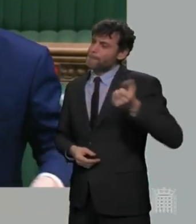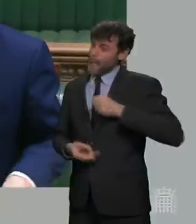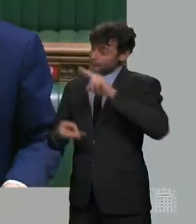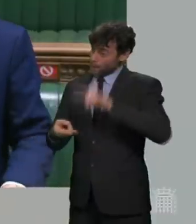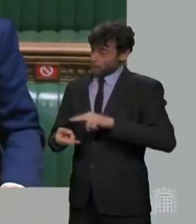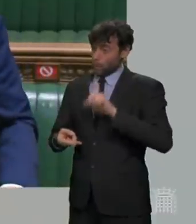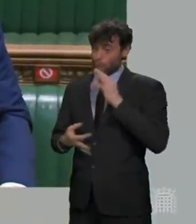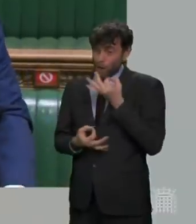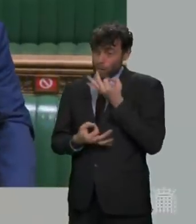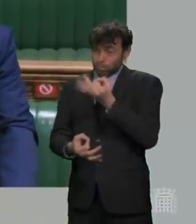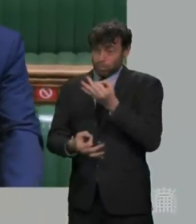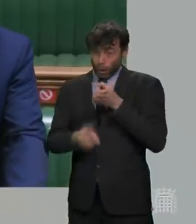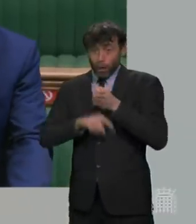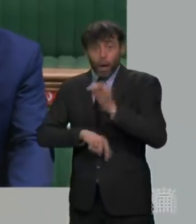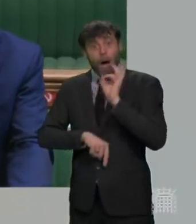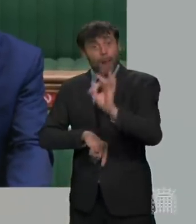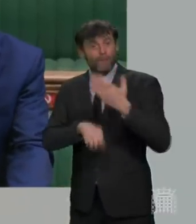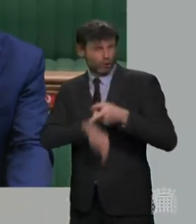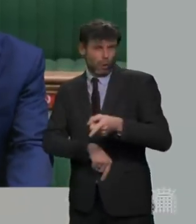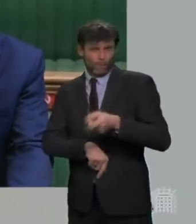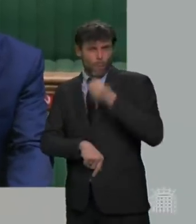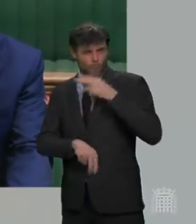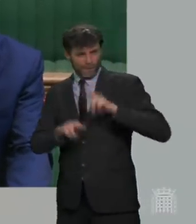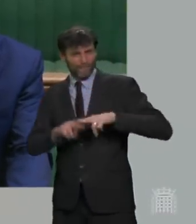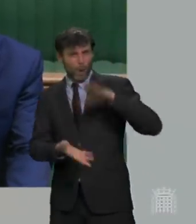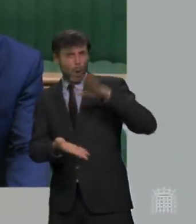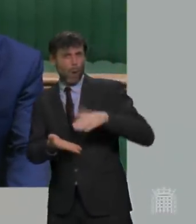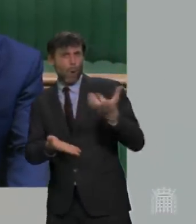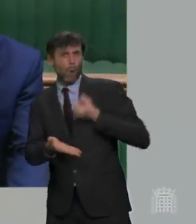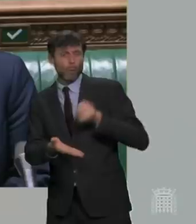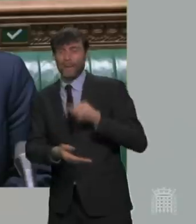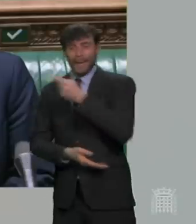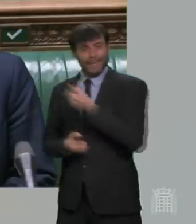I would take the Prime Minister a bit more seriously if he had not spent £2.6 million of